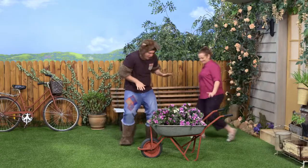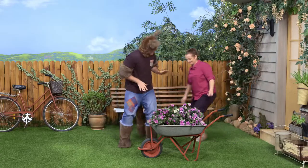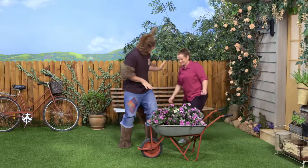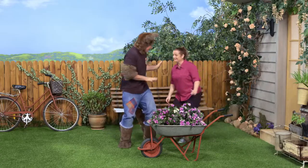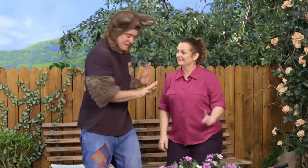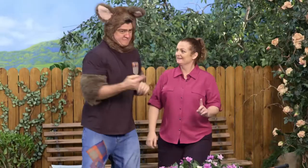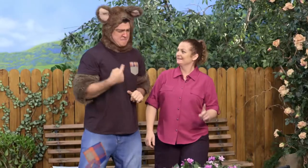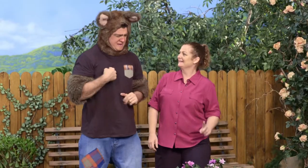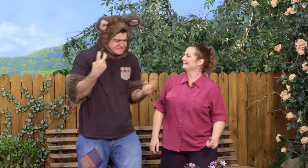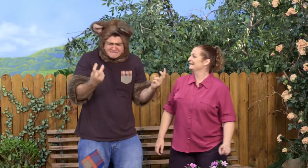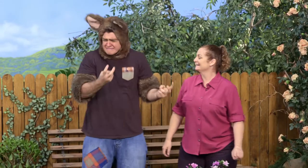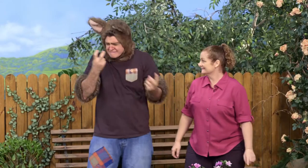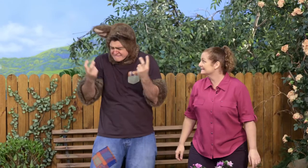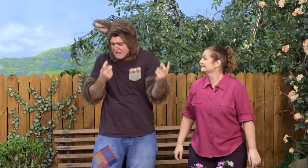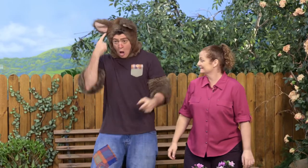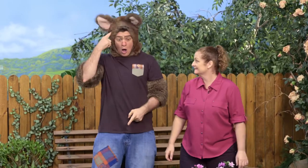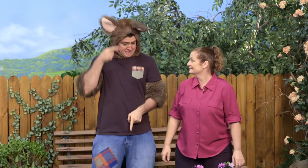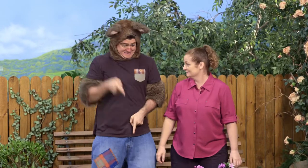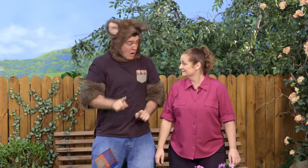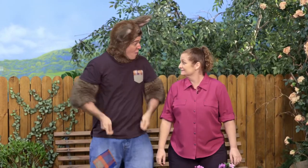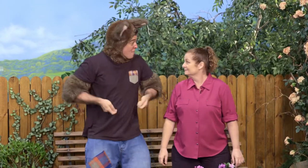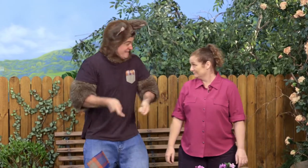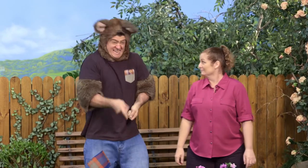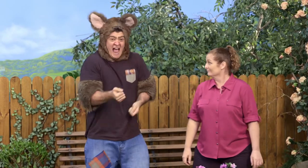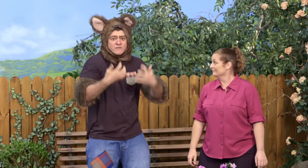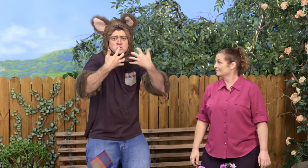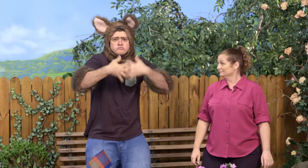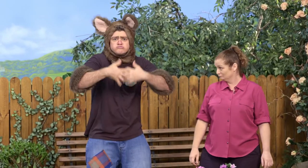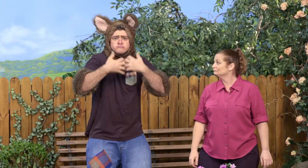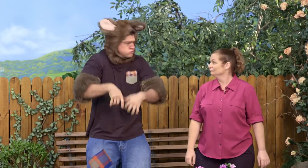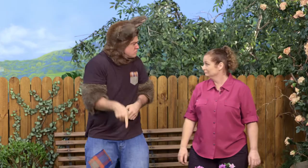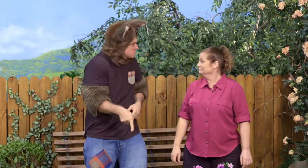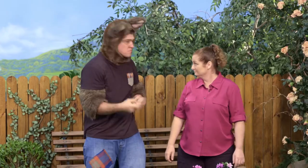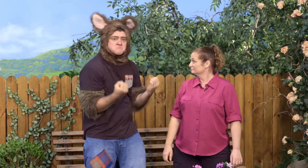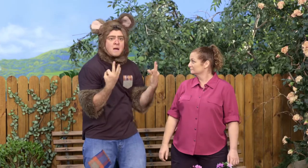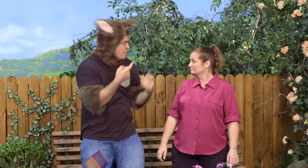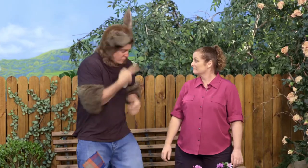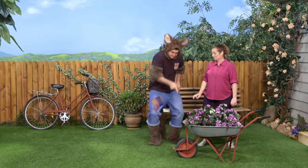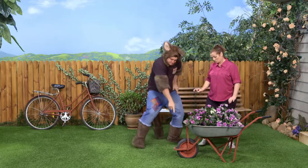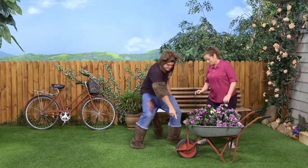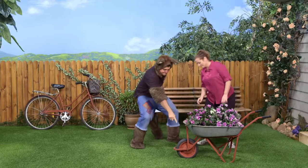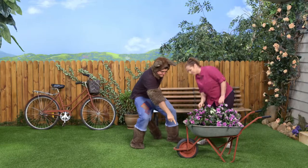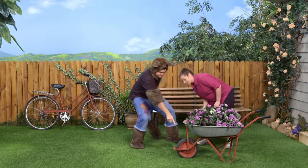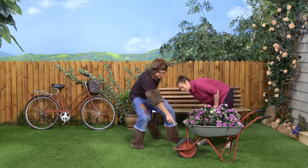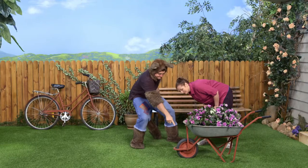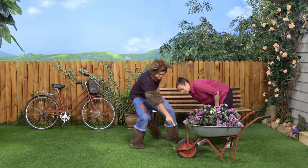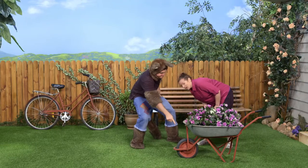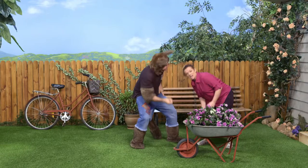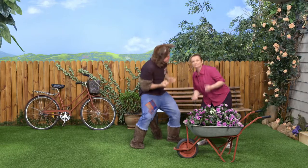What is it? Right. So, I've been looking around the yard, and I thought the wheelbarrow would have a cog. But it doesn't. Look.